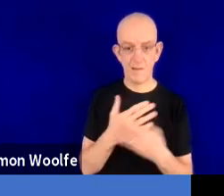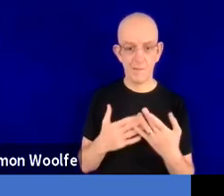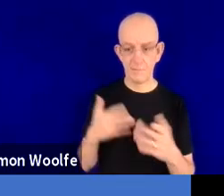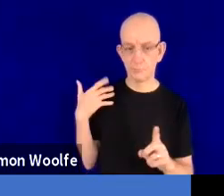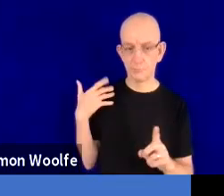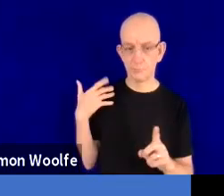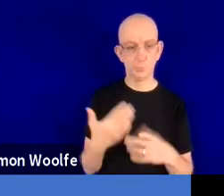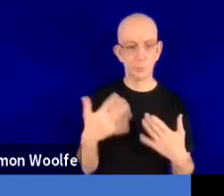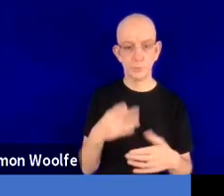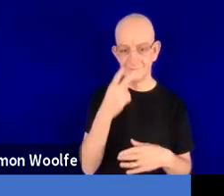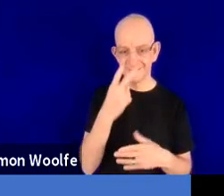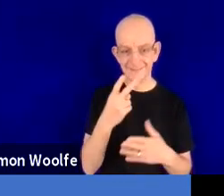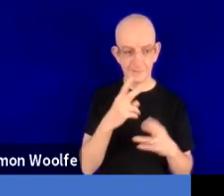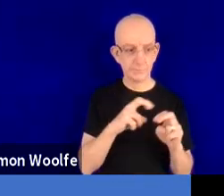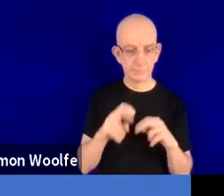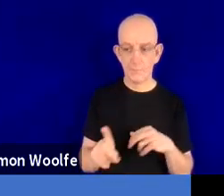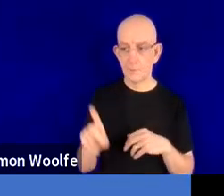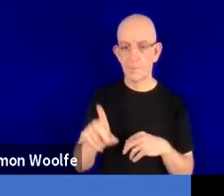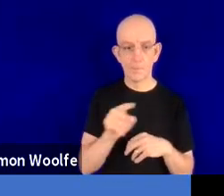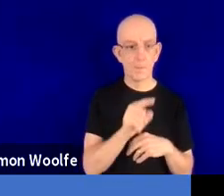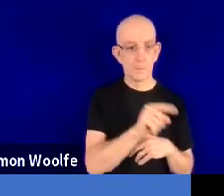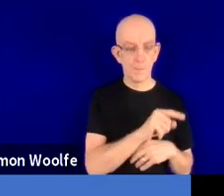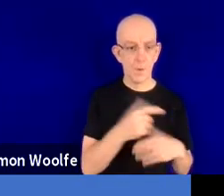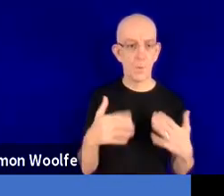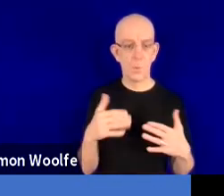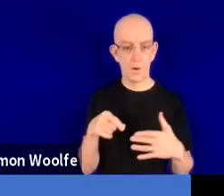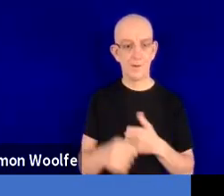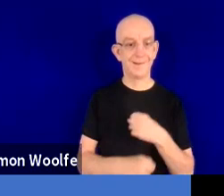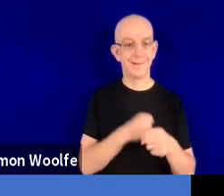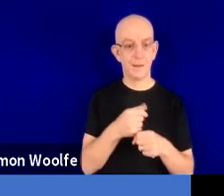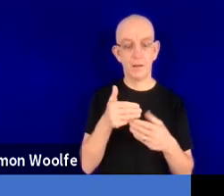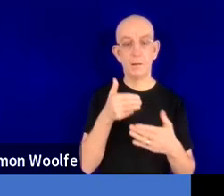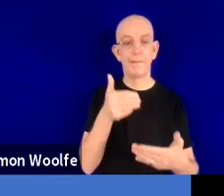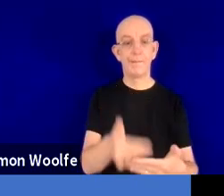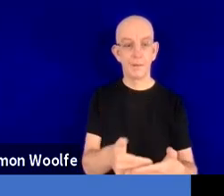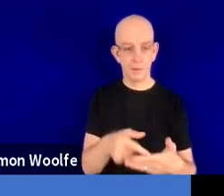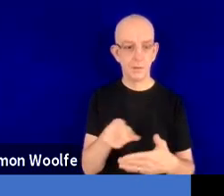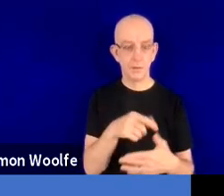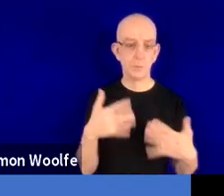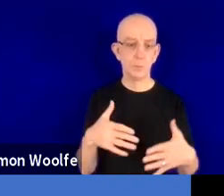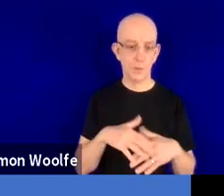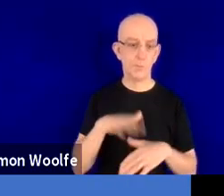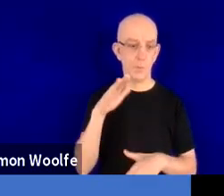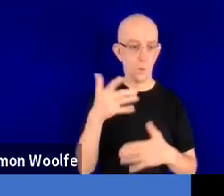with research being carried out in Bangladesh, Kenya, Indonesia, Georgia, Philippines and more are coming